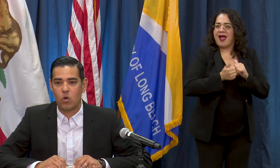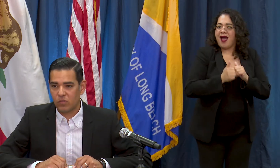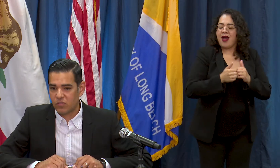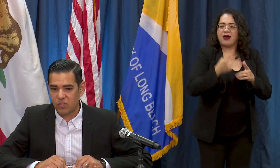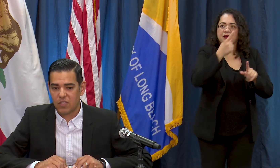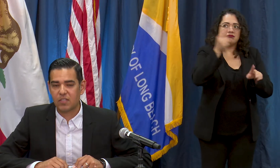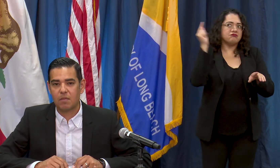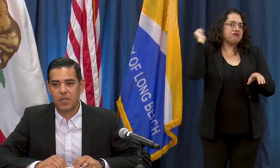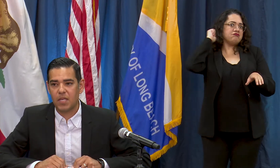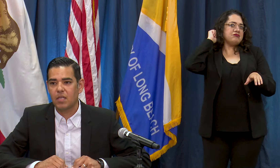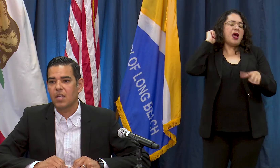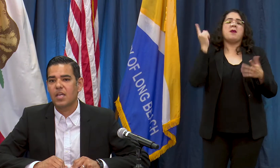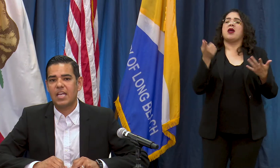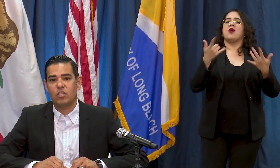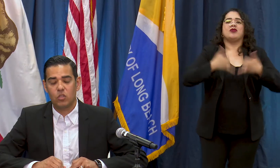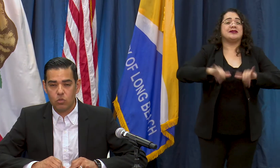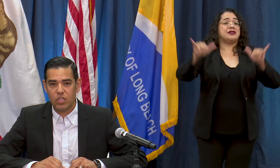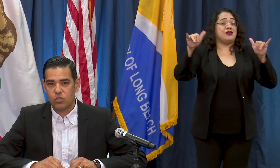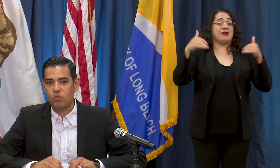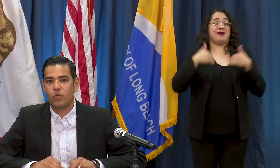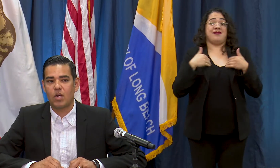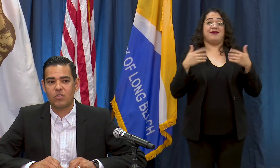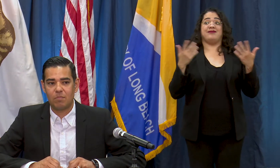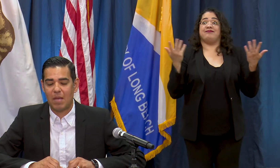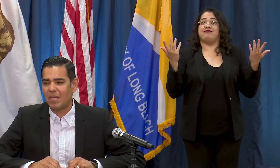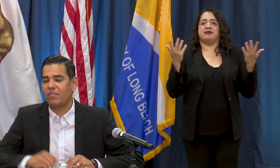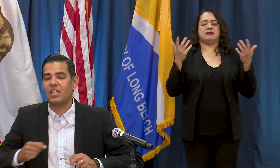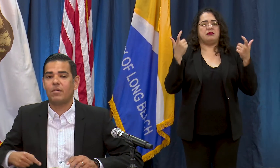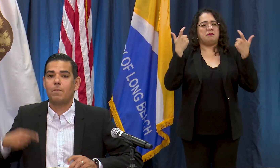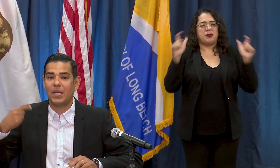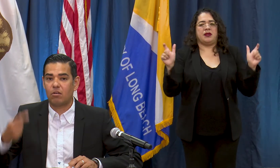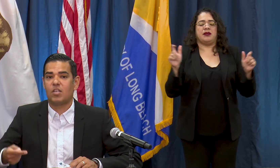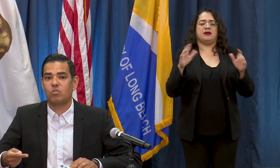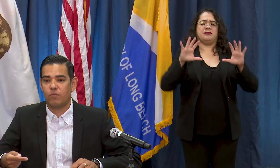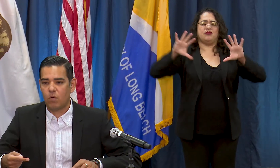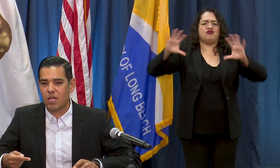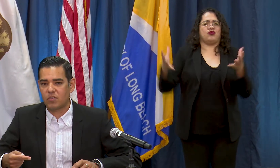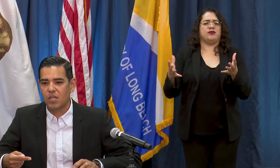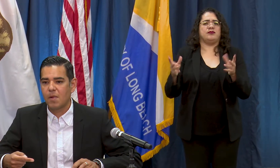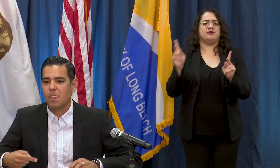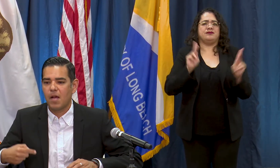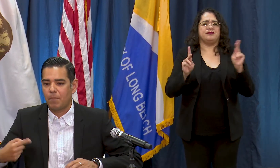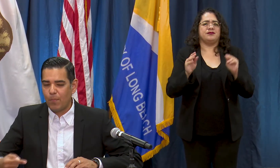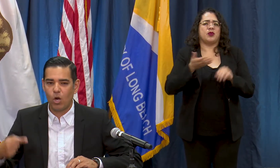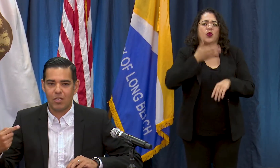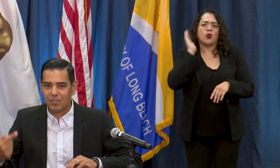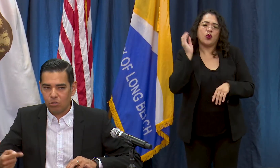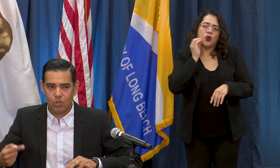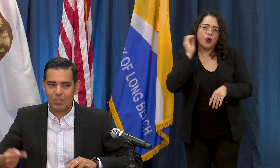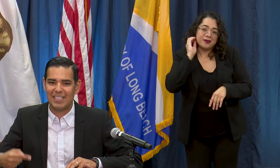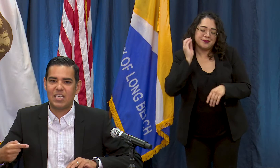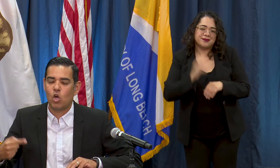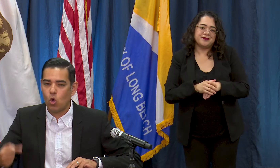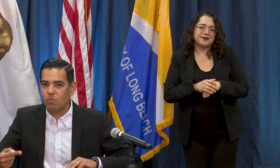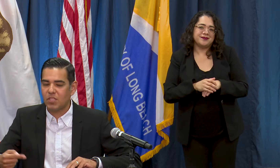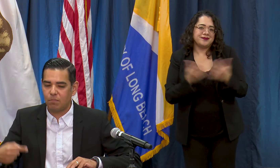homelessness, that is gonna be a huge issue for us it may be even even bigger issue for us. People are still going to need homes and